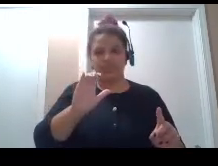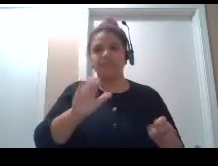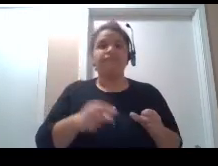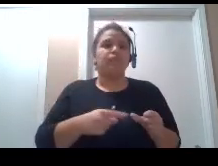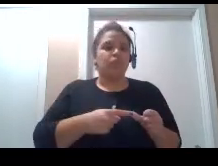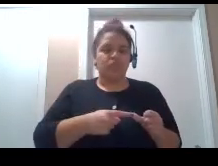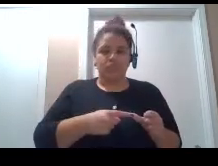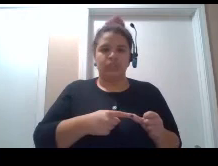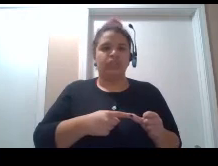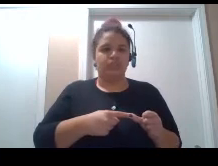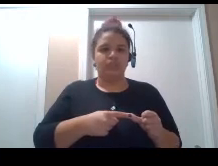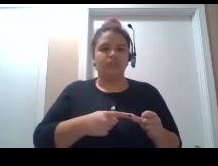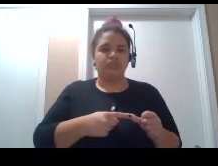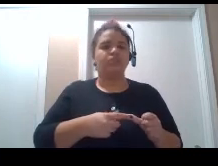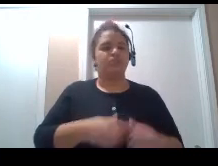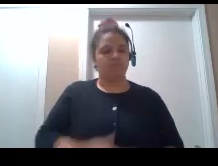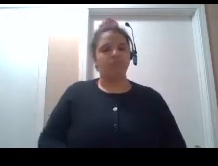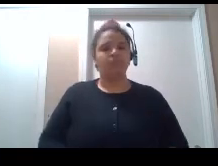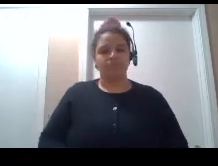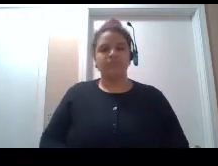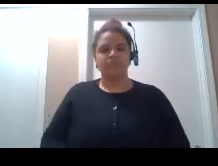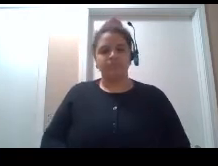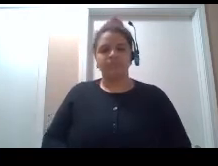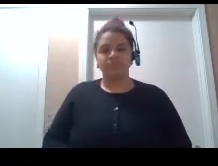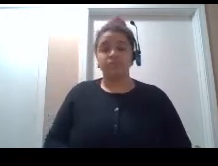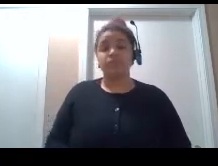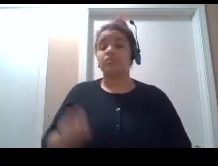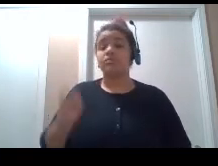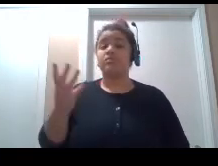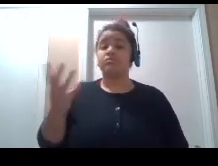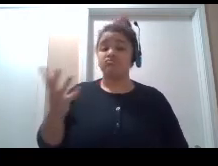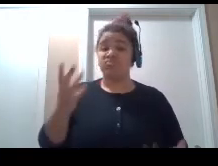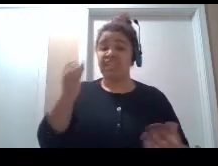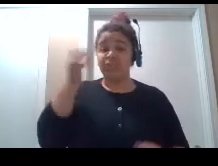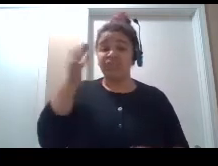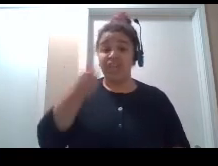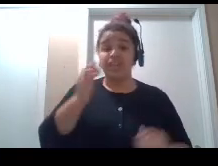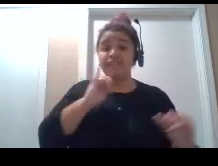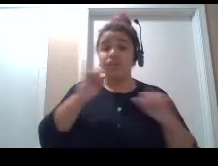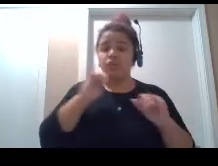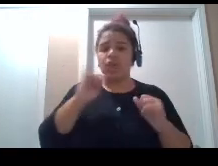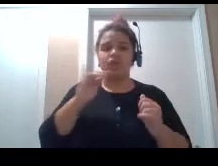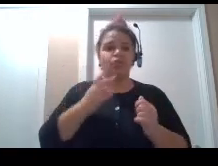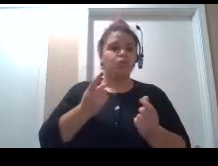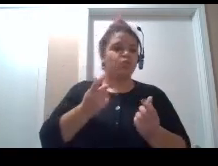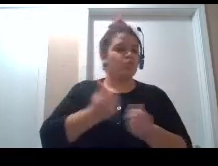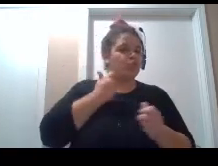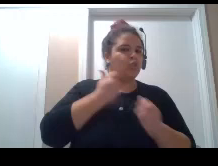Some things you will want to avoid if you are sitting in on an interview include: avoid asking the employer